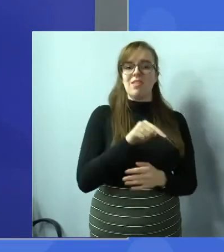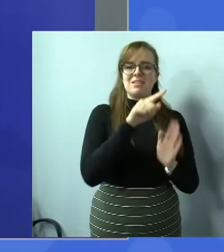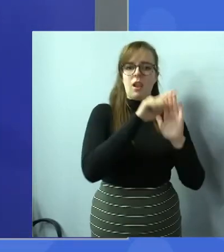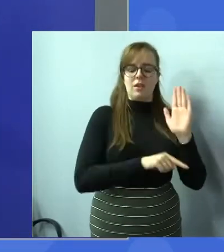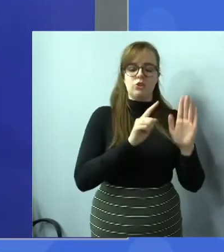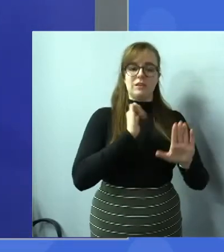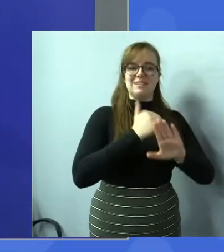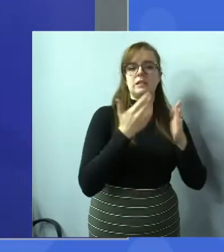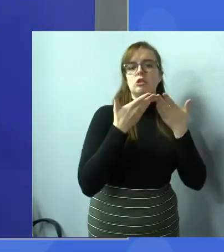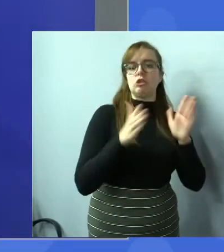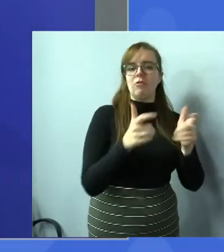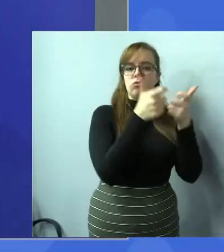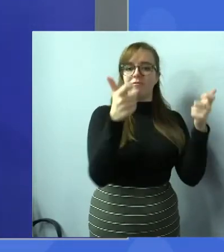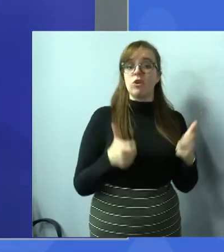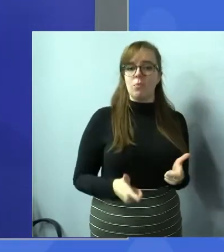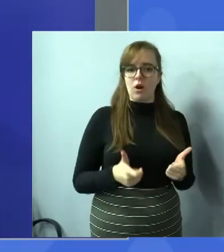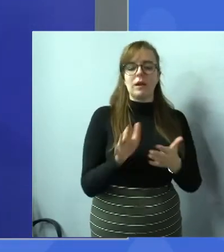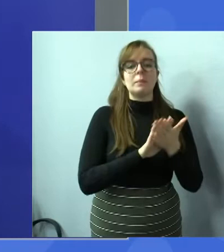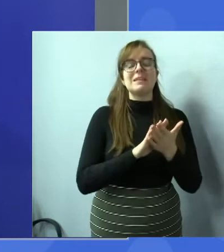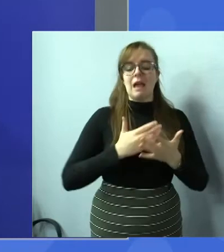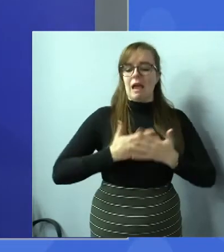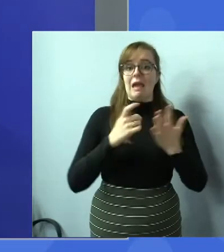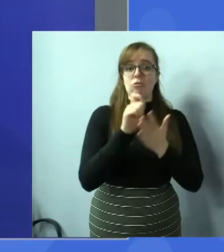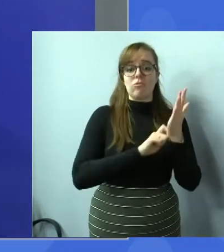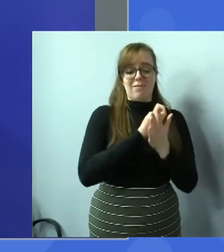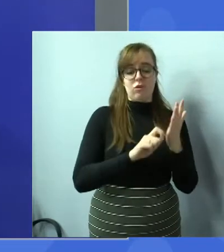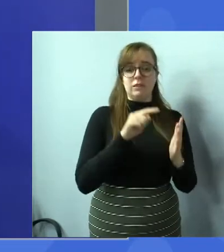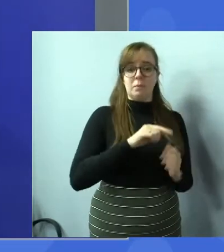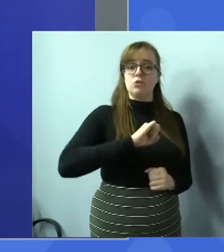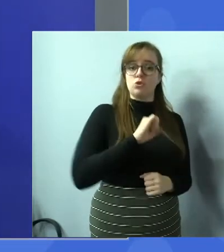general framework by which any referendum and the UN in Scotland will